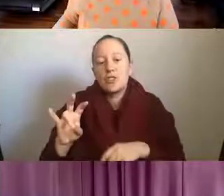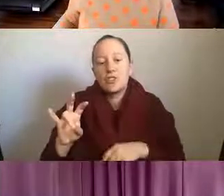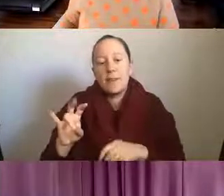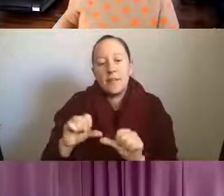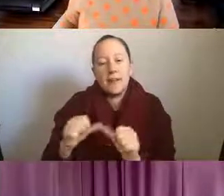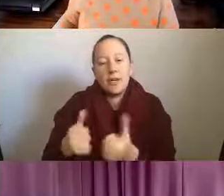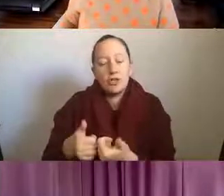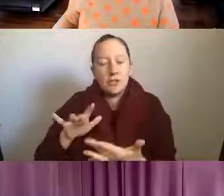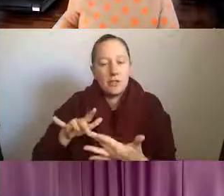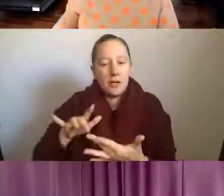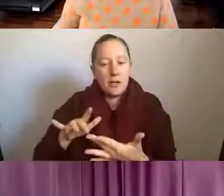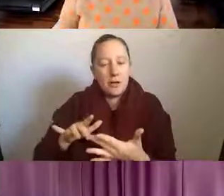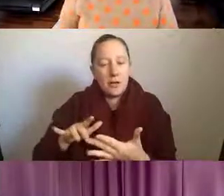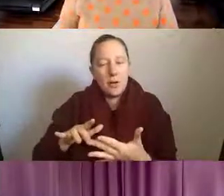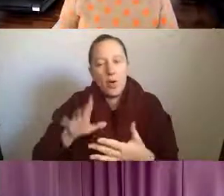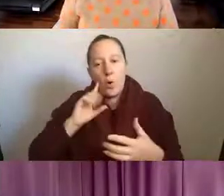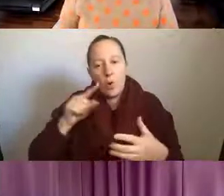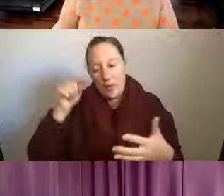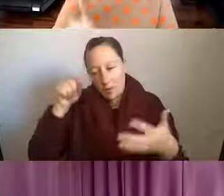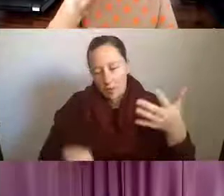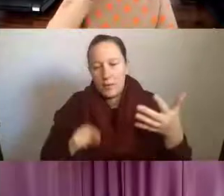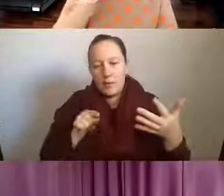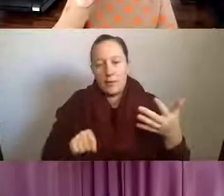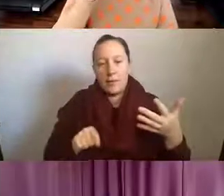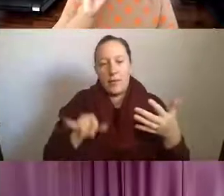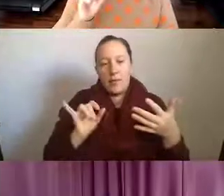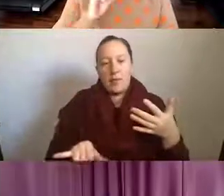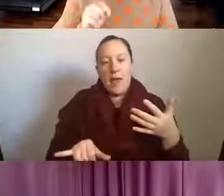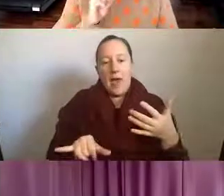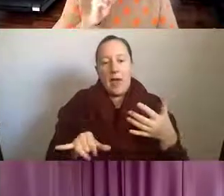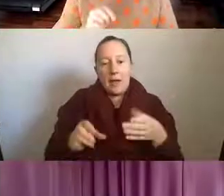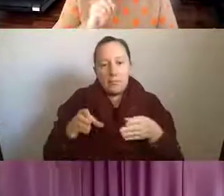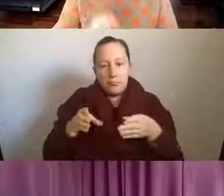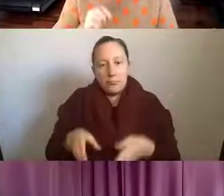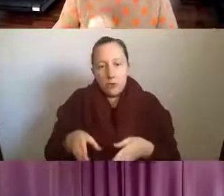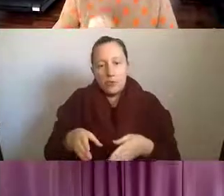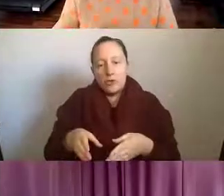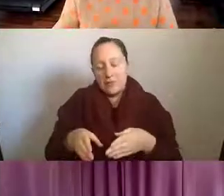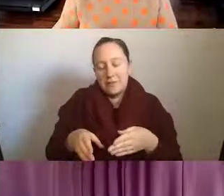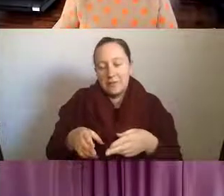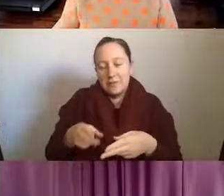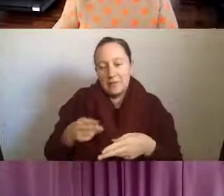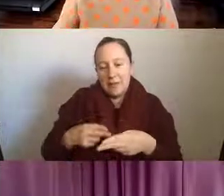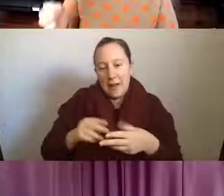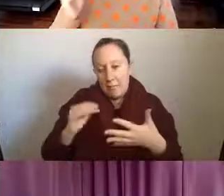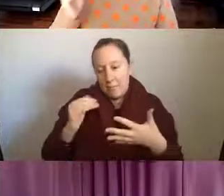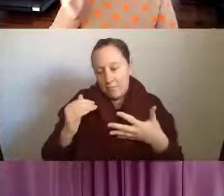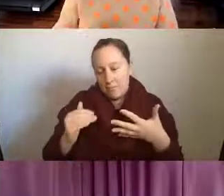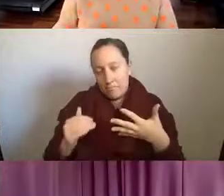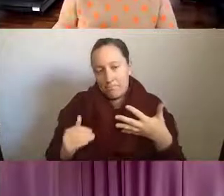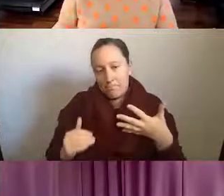that's going to bring you down to the section where all of the individual institute contacts are listed. Send them an e-mail.